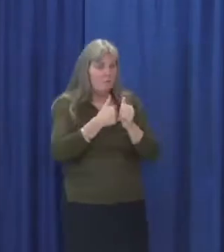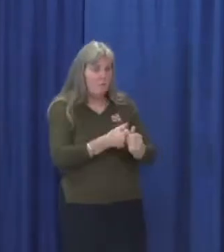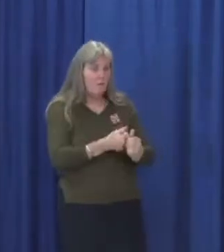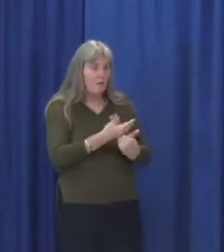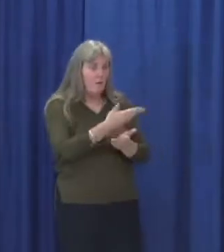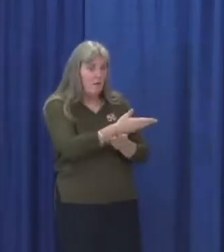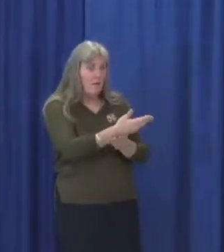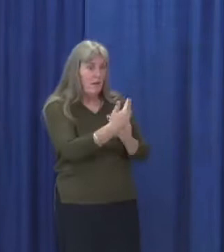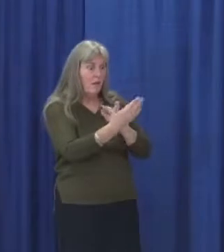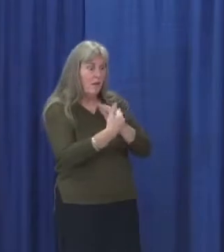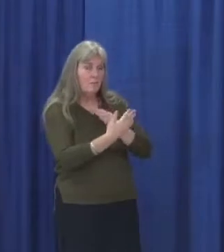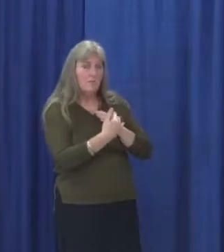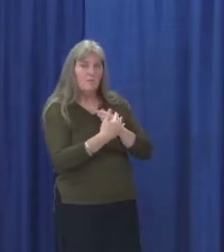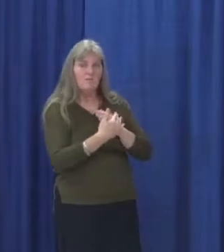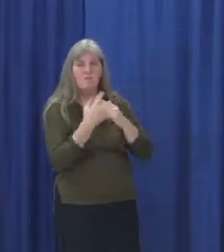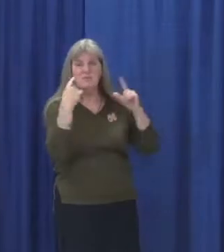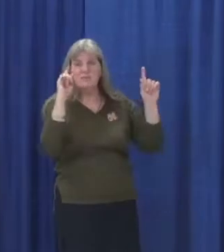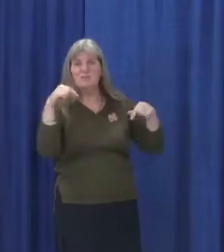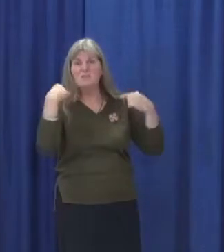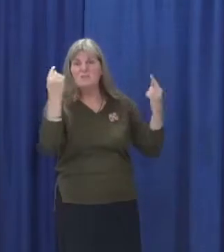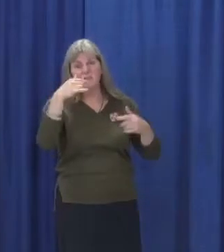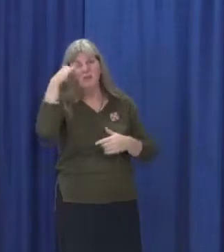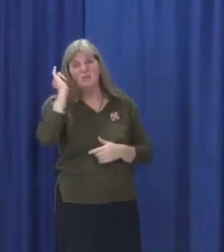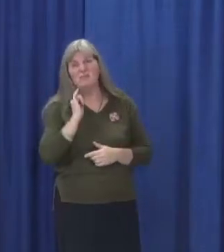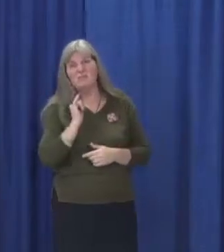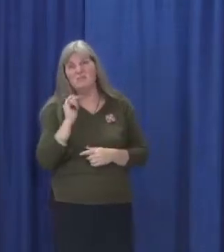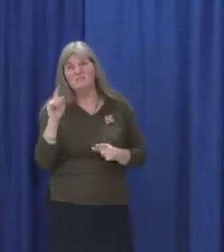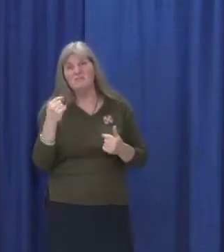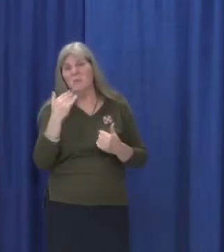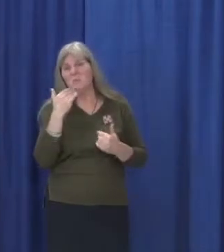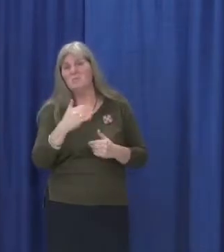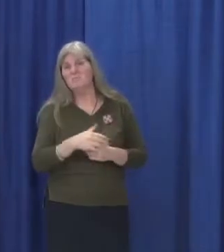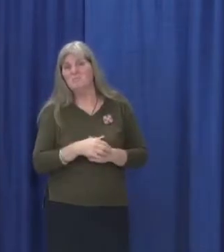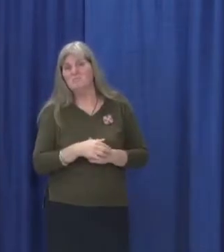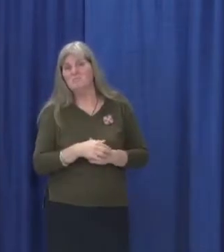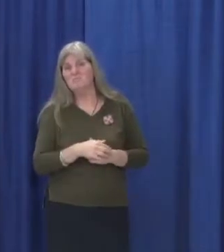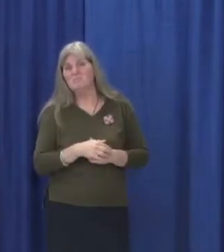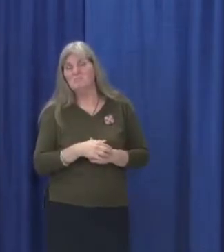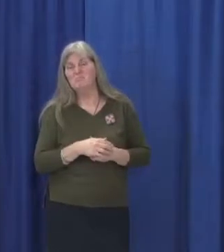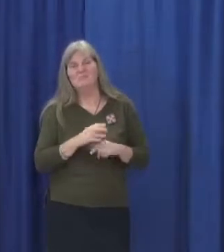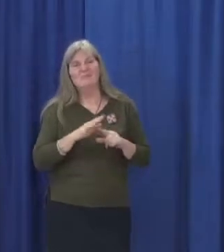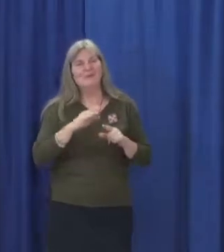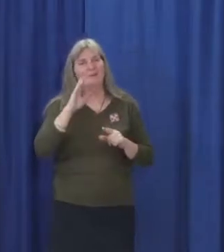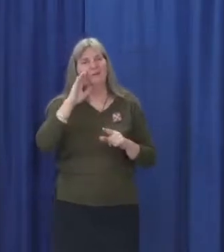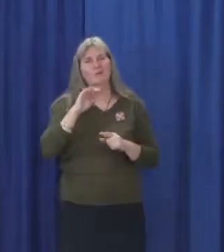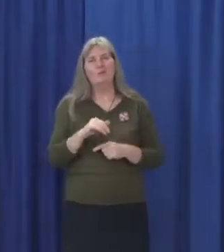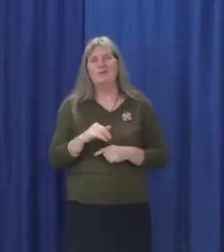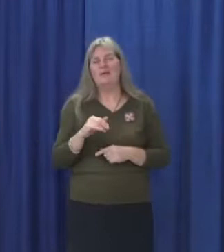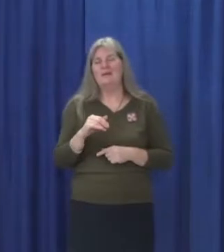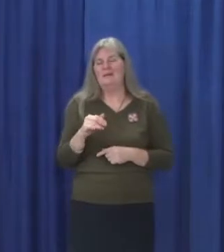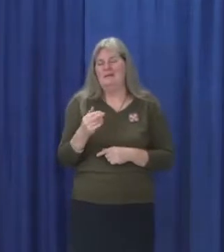Health, it's worked for Yukoners but like I said in my notes ten